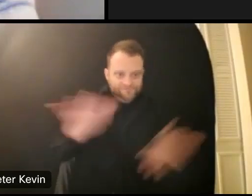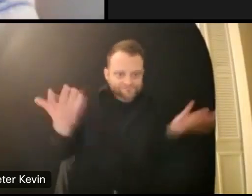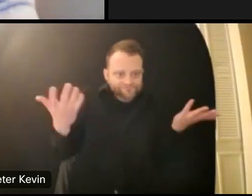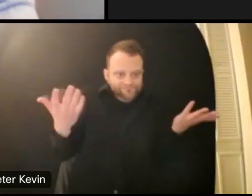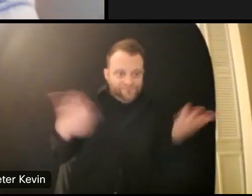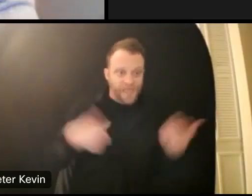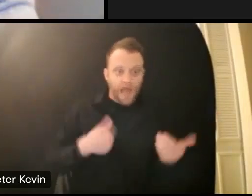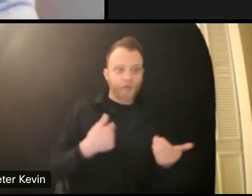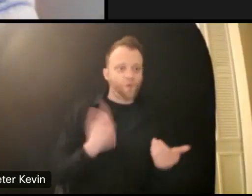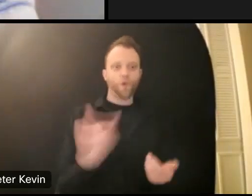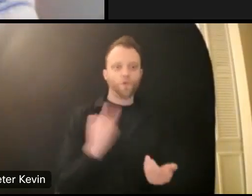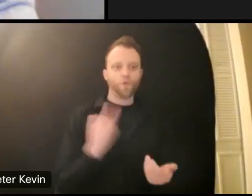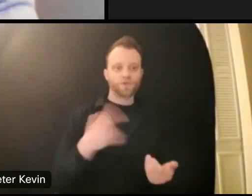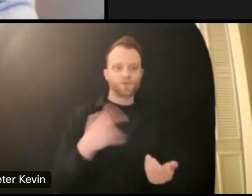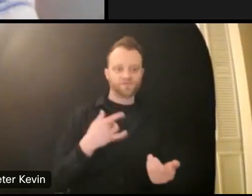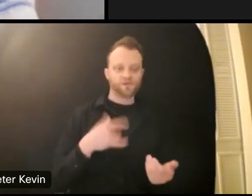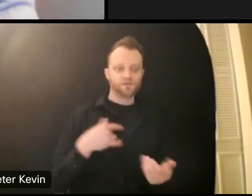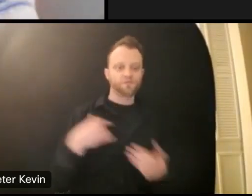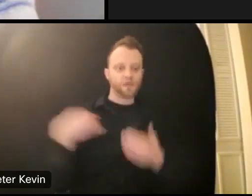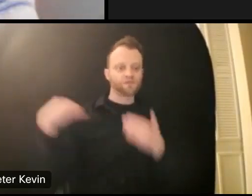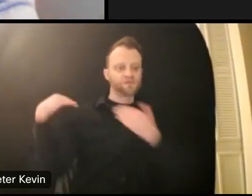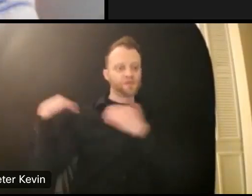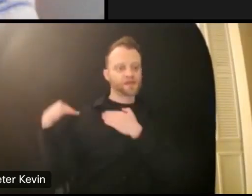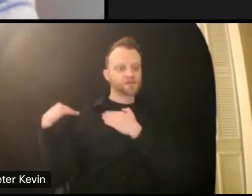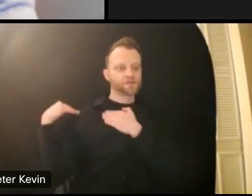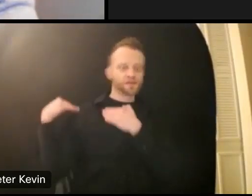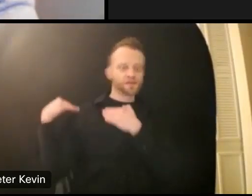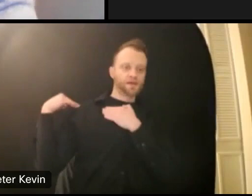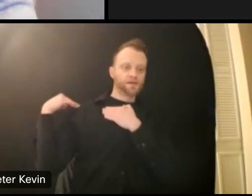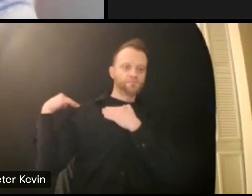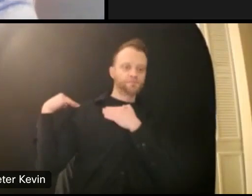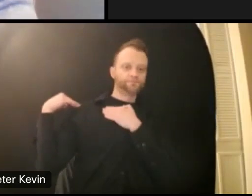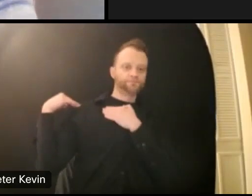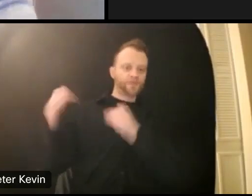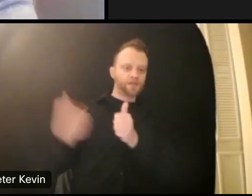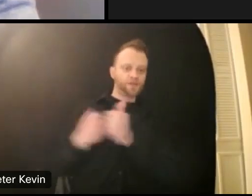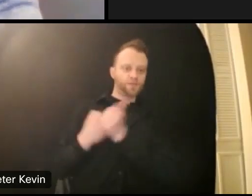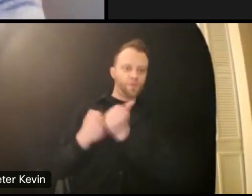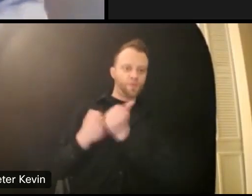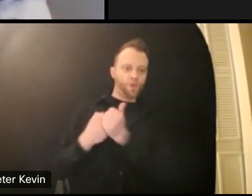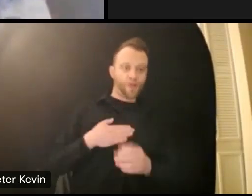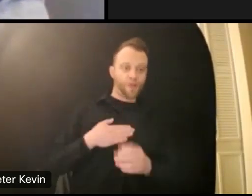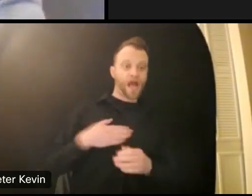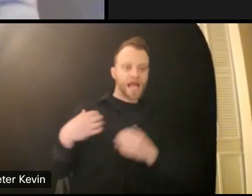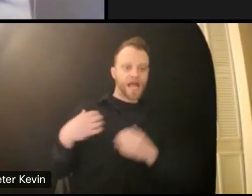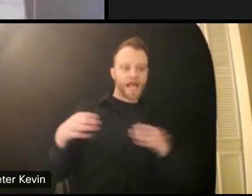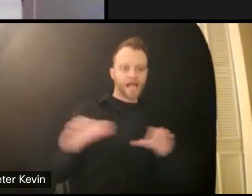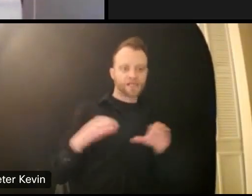accountable for my actions, whatever those happen to be. (Boese) Thank you Commissioner Campbell,